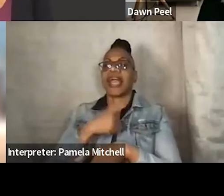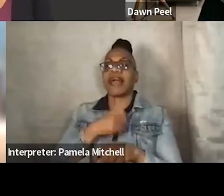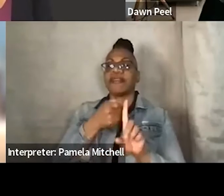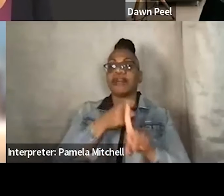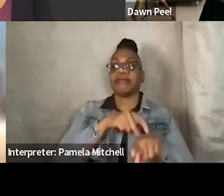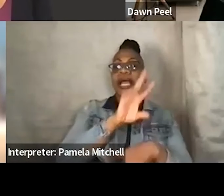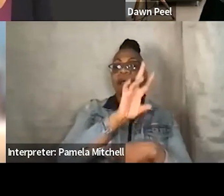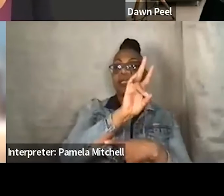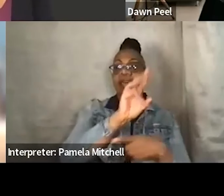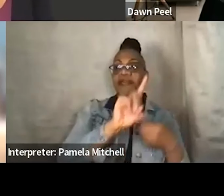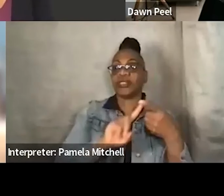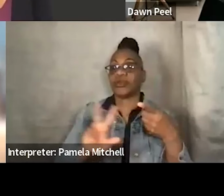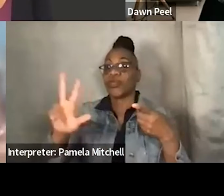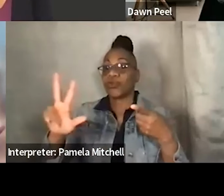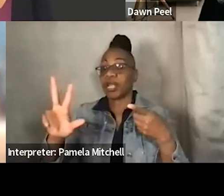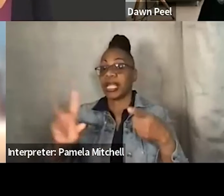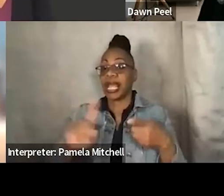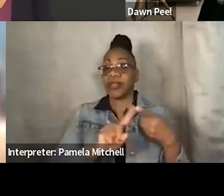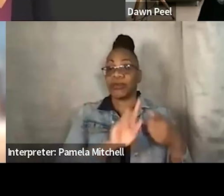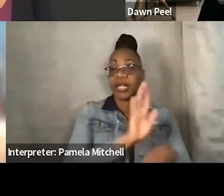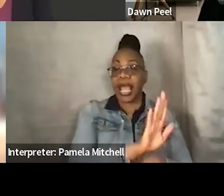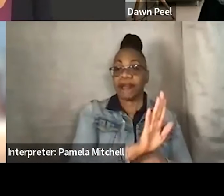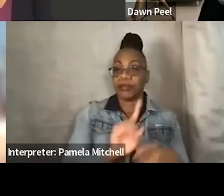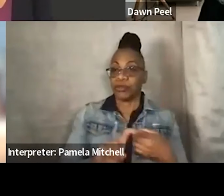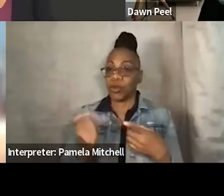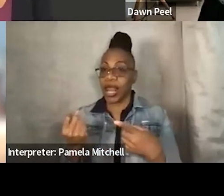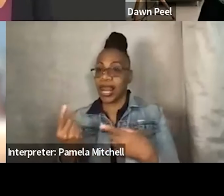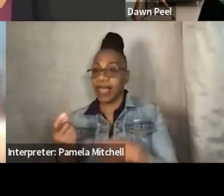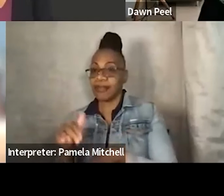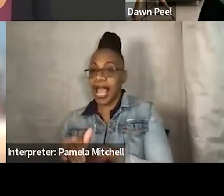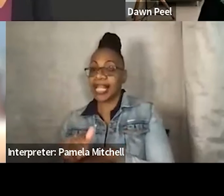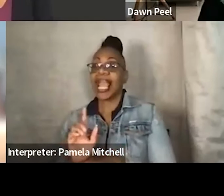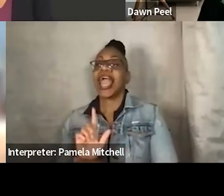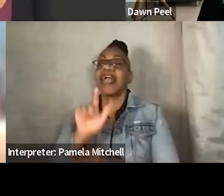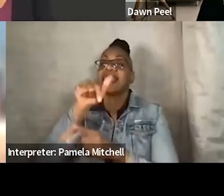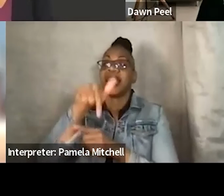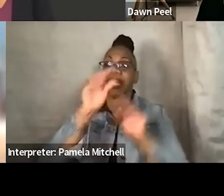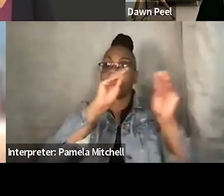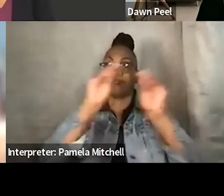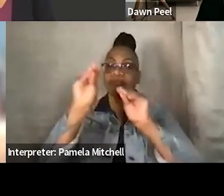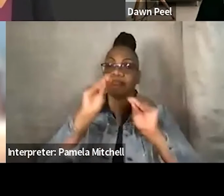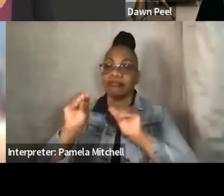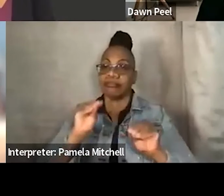and our 3p to 11p, and then we fill in everything else with PRN on-call folks.